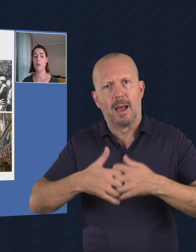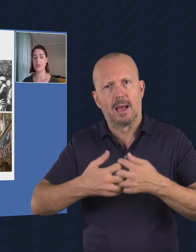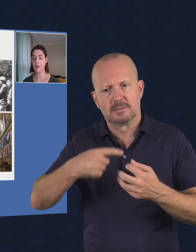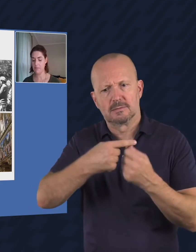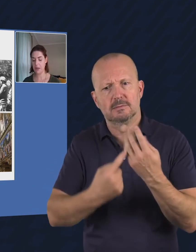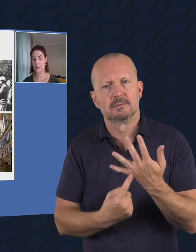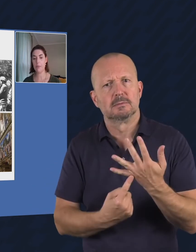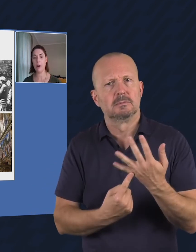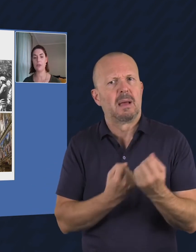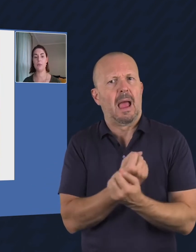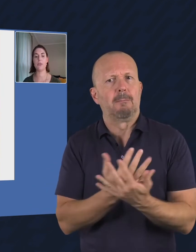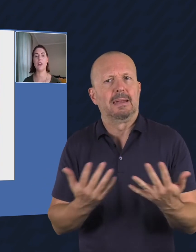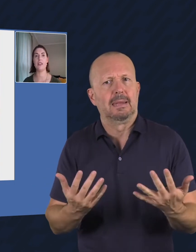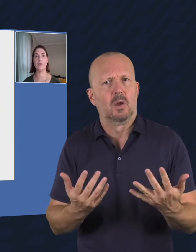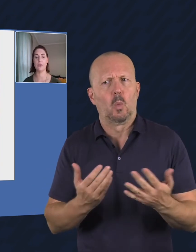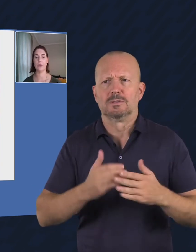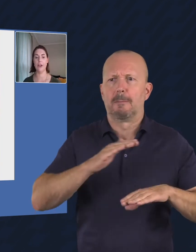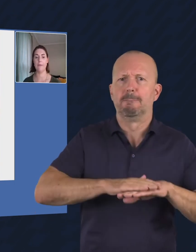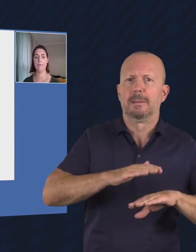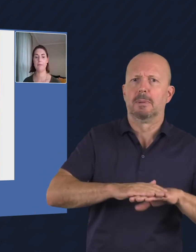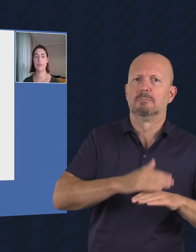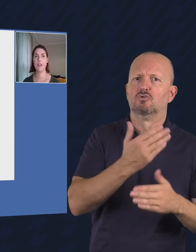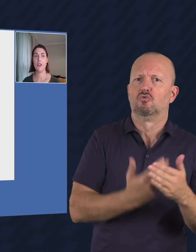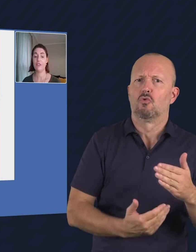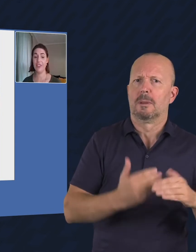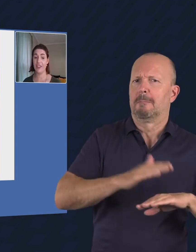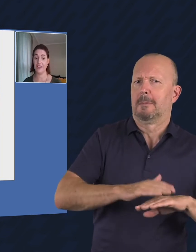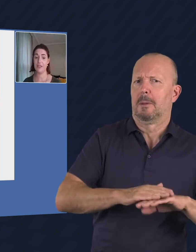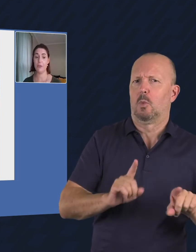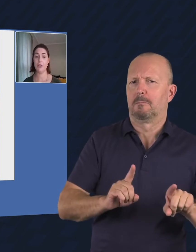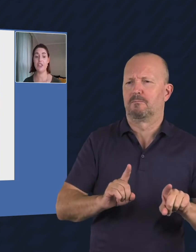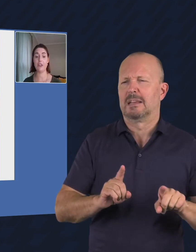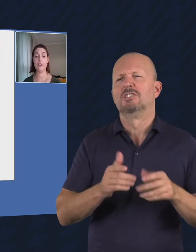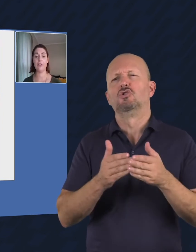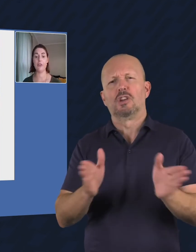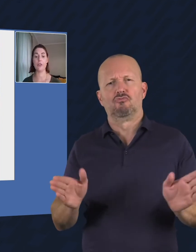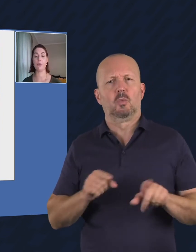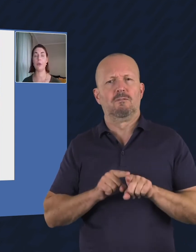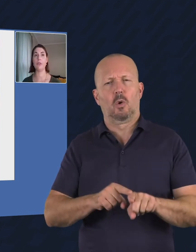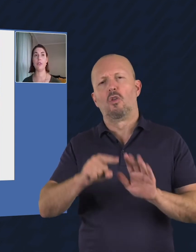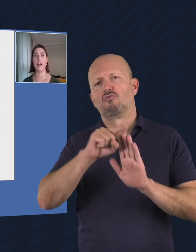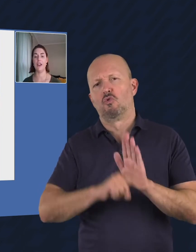What's the minimum possible size of a story? For this, we generally refer to the rule of three,